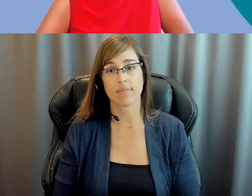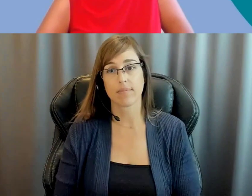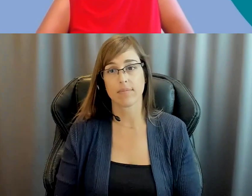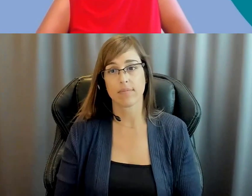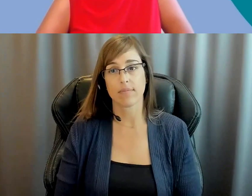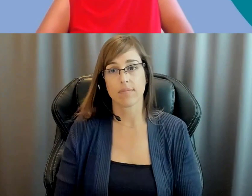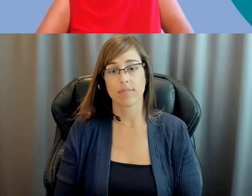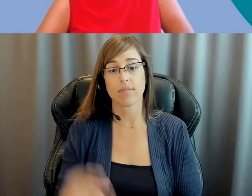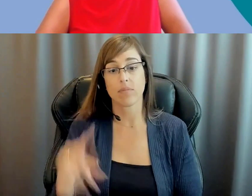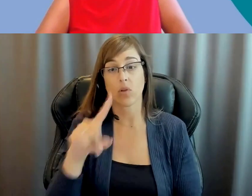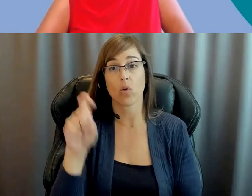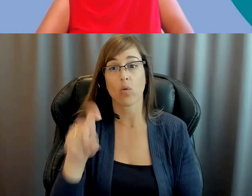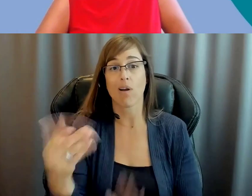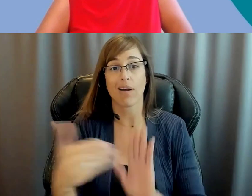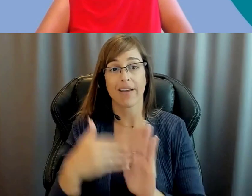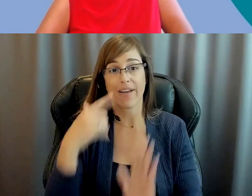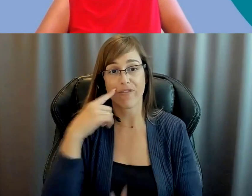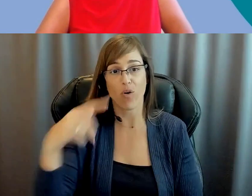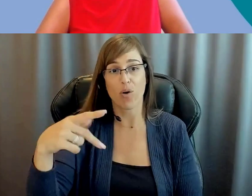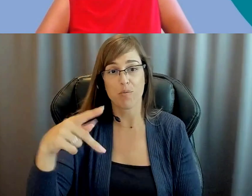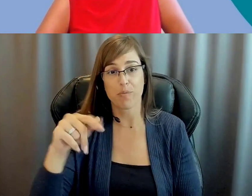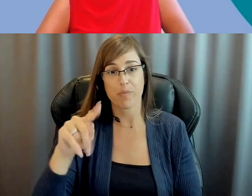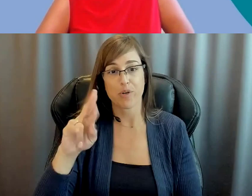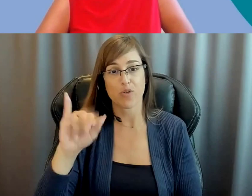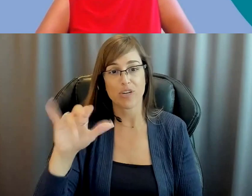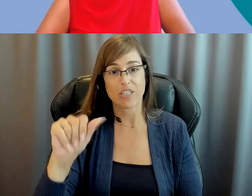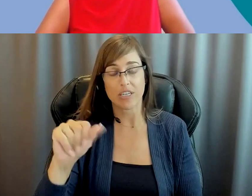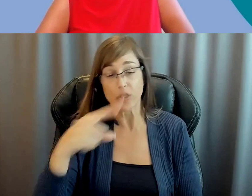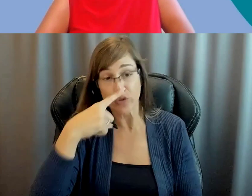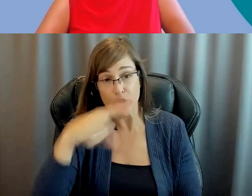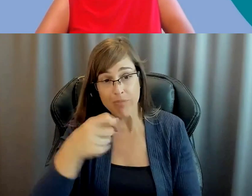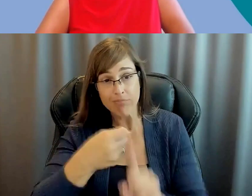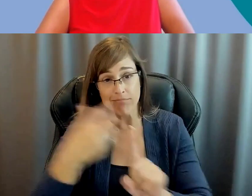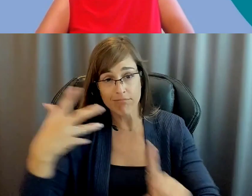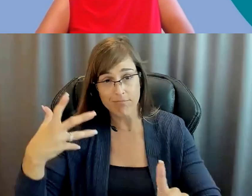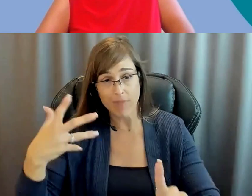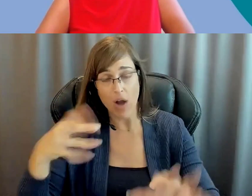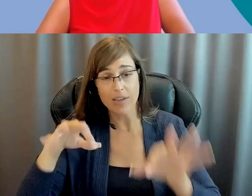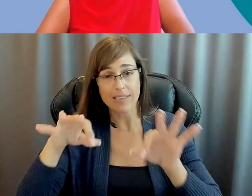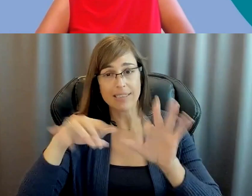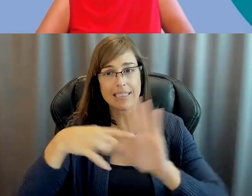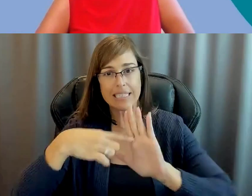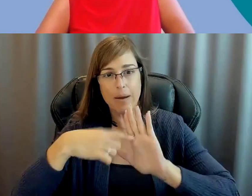This question again is for Patricia. Can you elaborate on the demonstration of the materiality statement